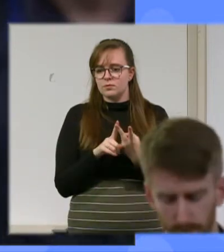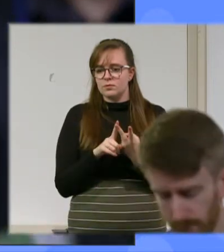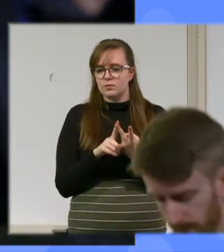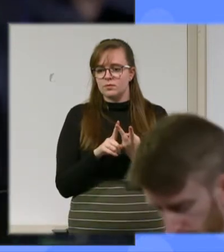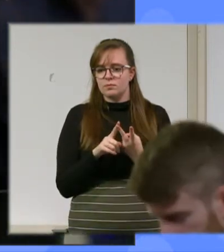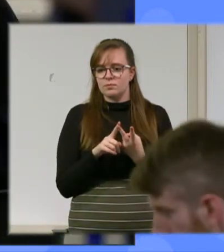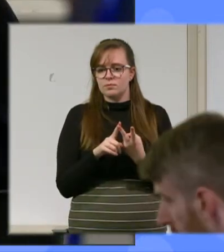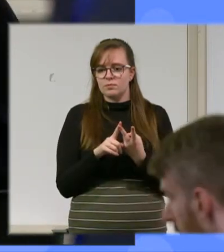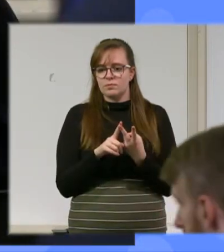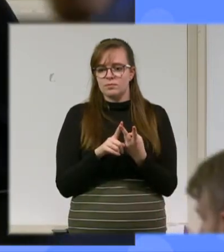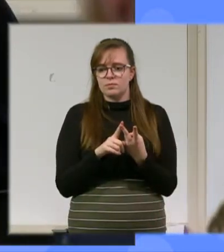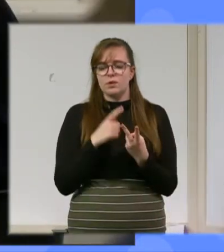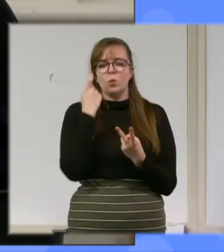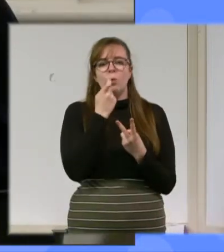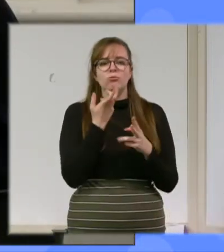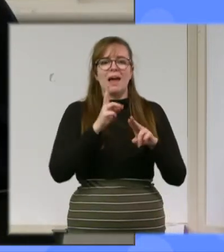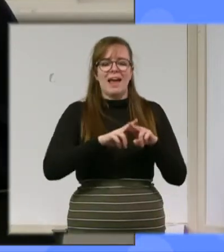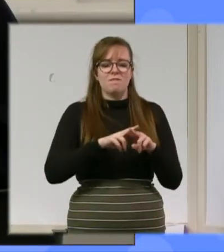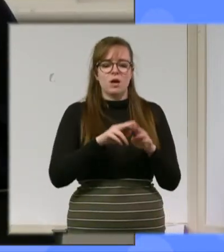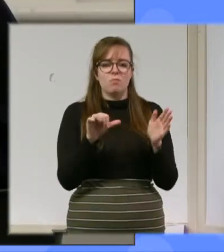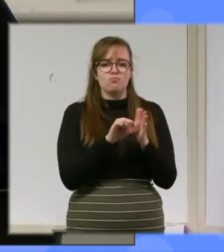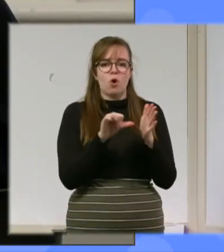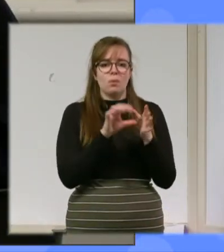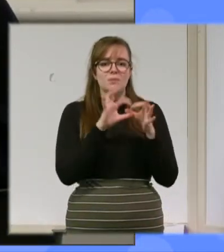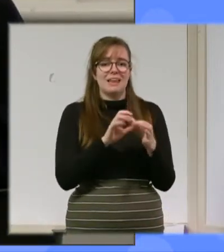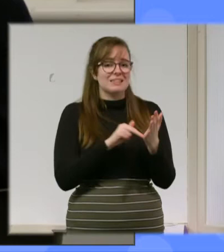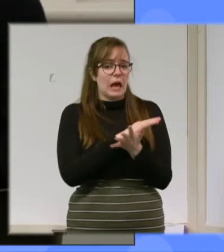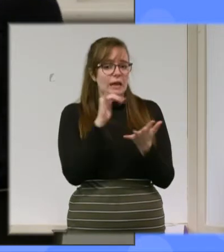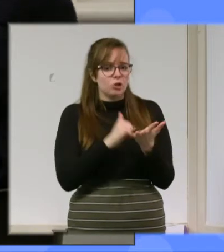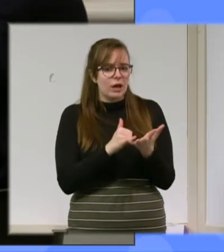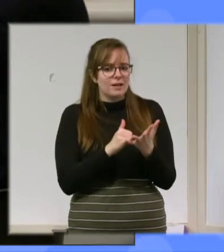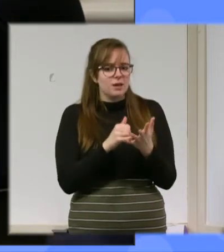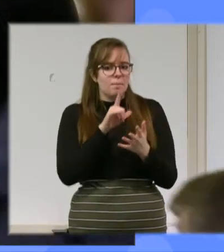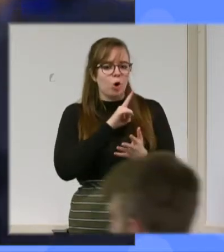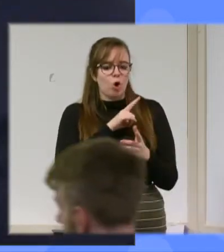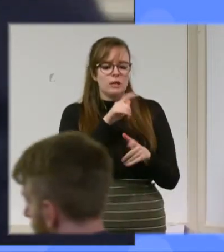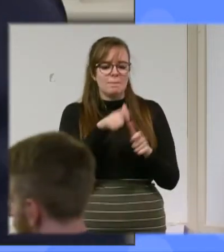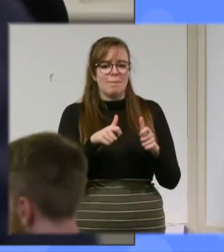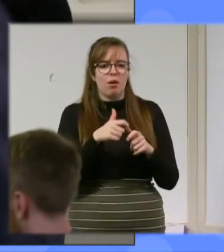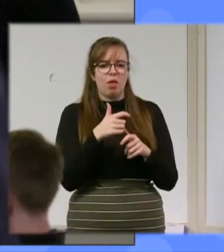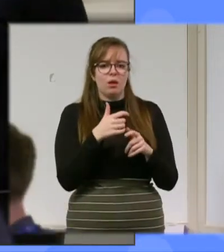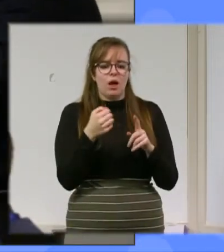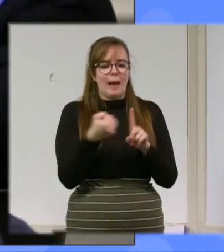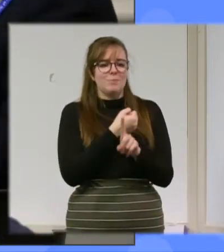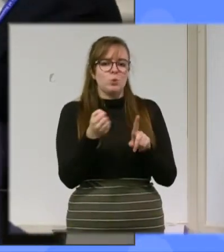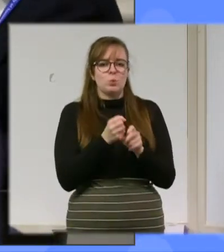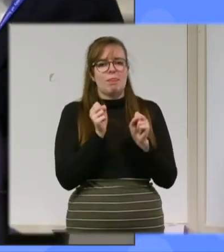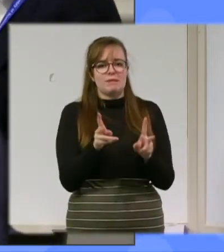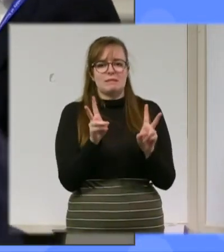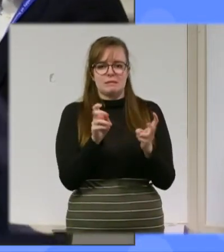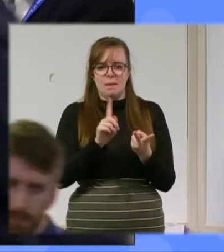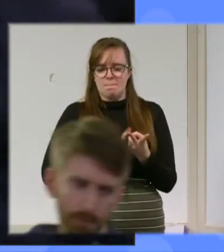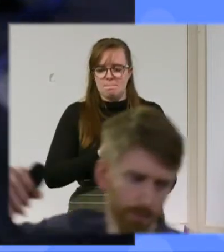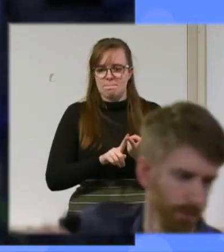if you thought that the problems of the NHS was don't abuse of the system but